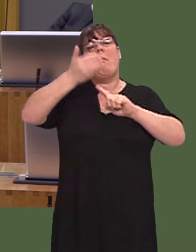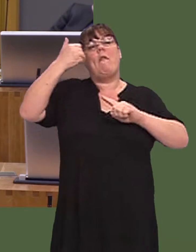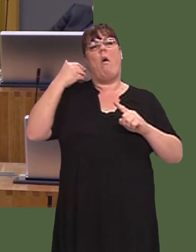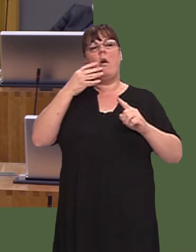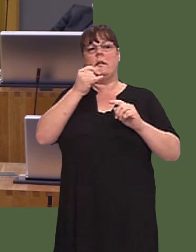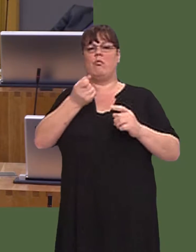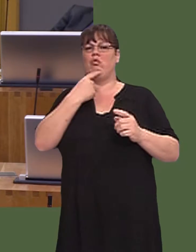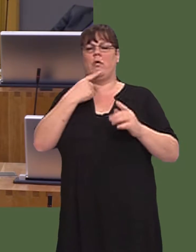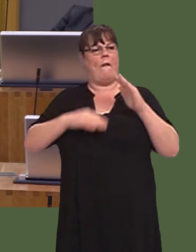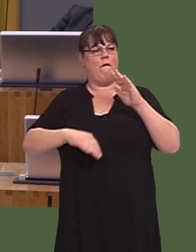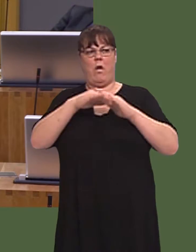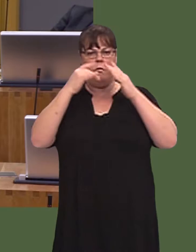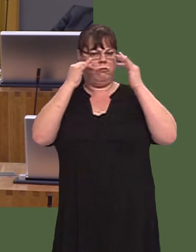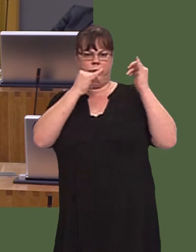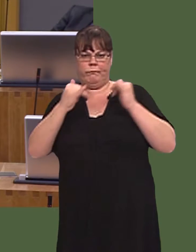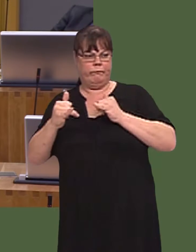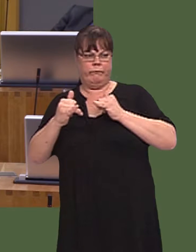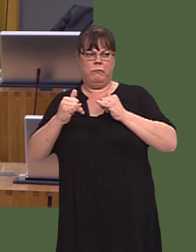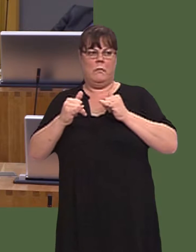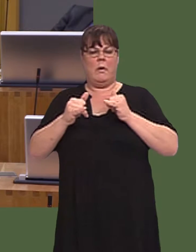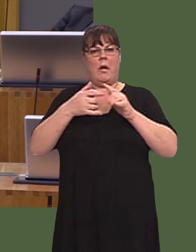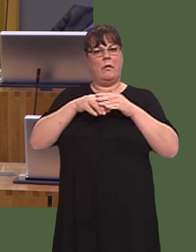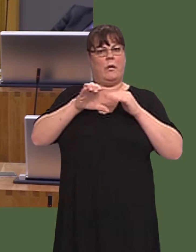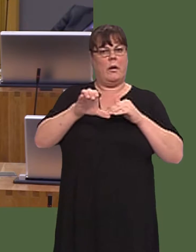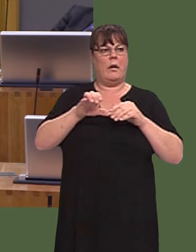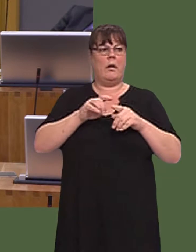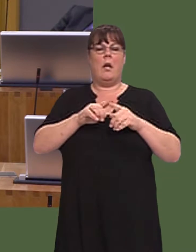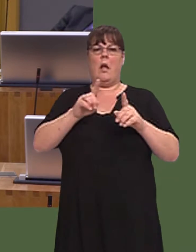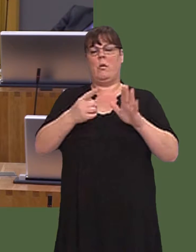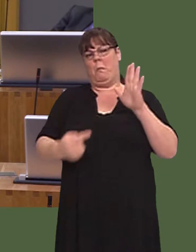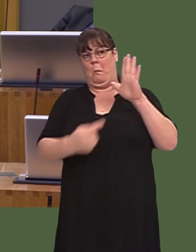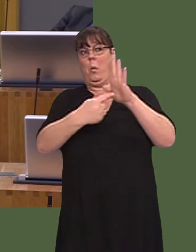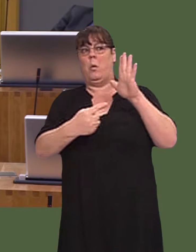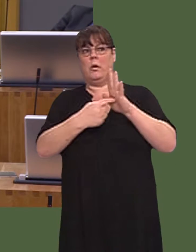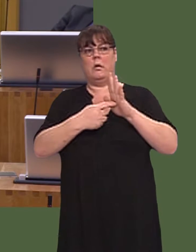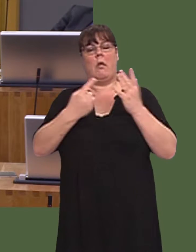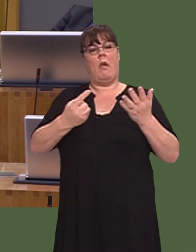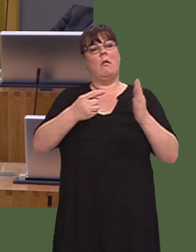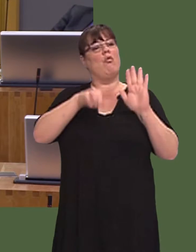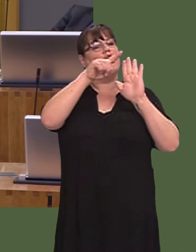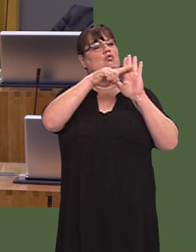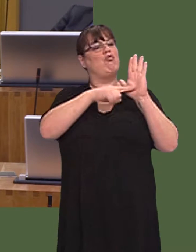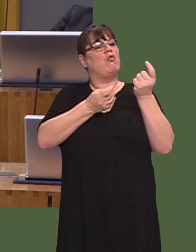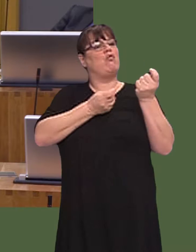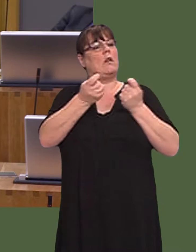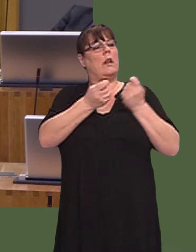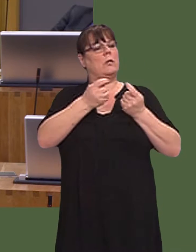proper appraisalóthalidomide being the one that is most well-knownóand itís hugely important that the current regulations stay in place.